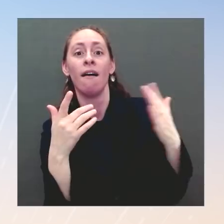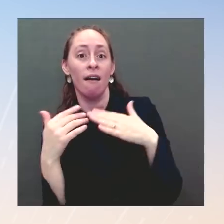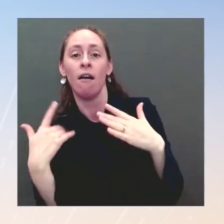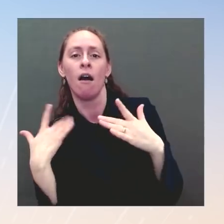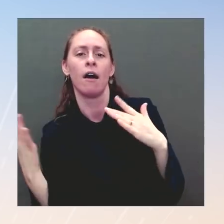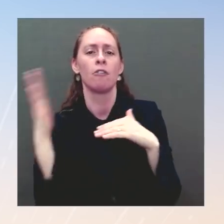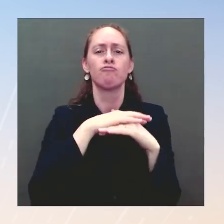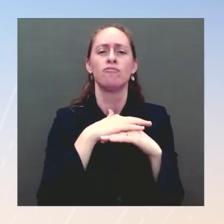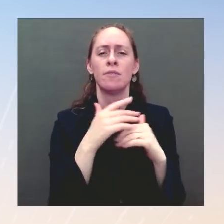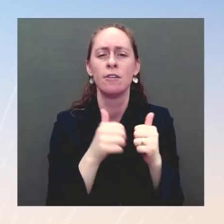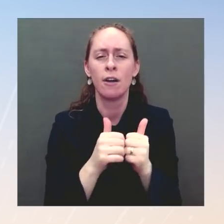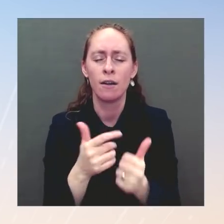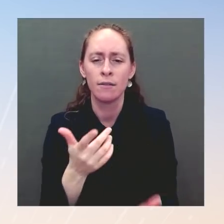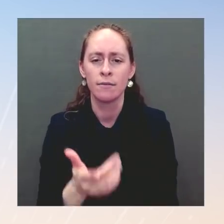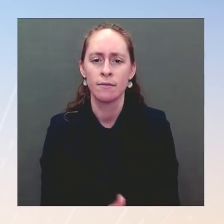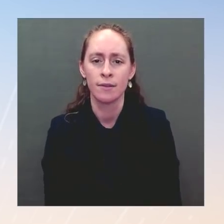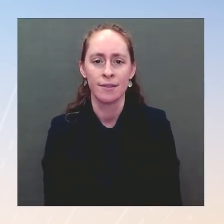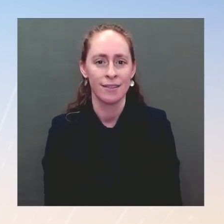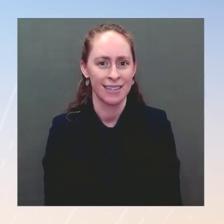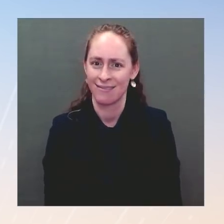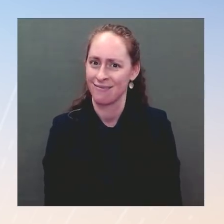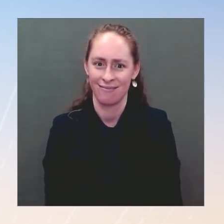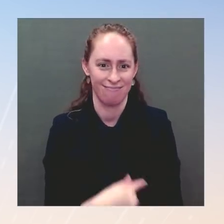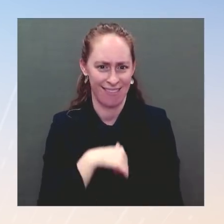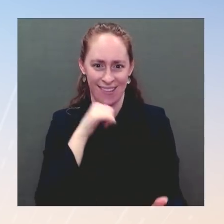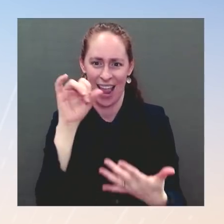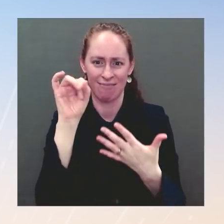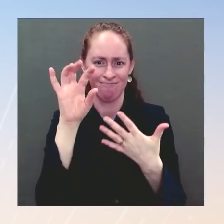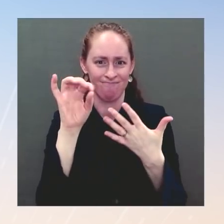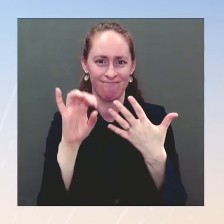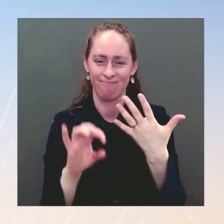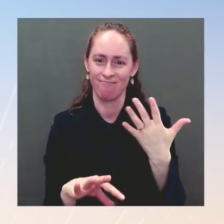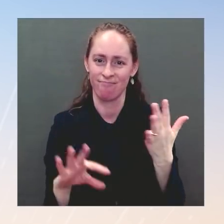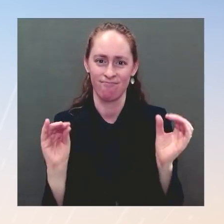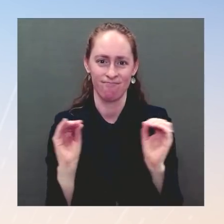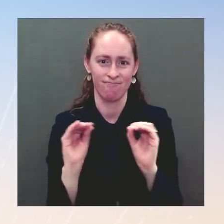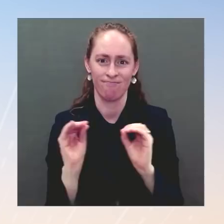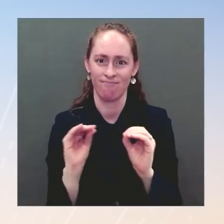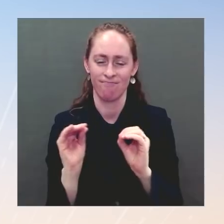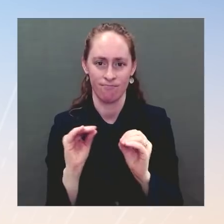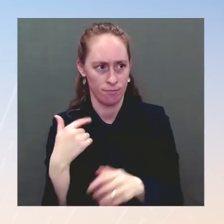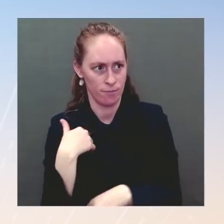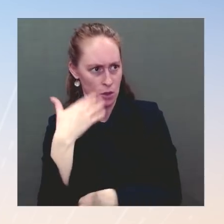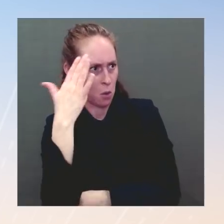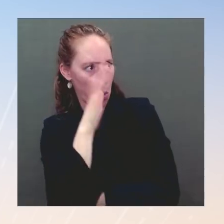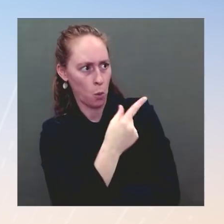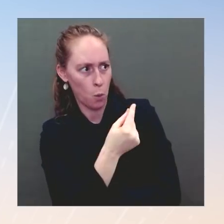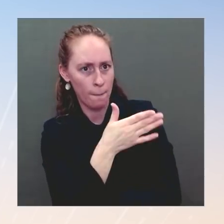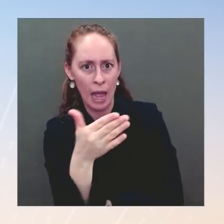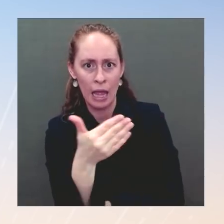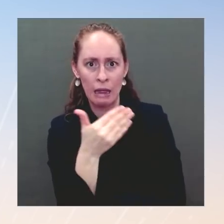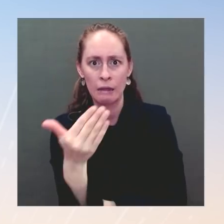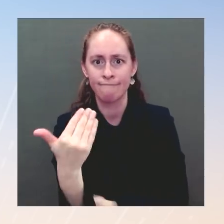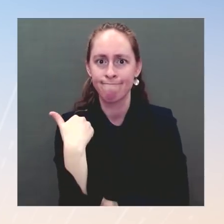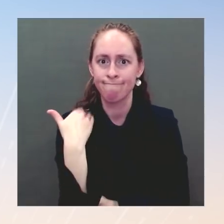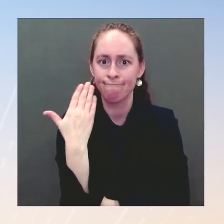exactly what the next step will be. As much as we're preparing, we're seeing them positioning their military forces for attack.